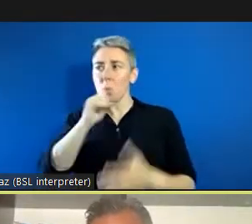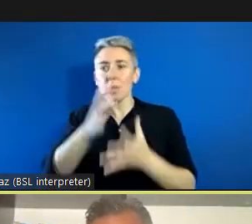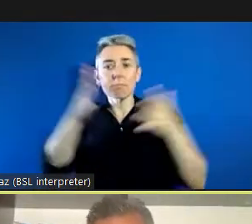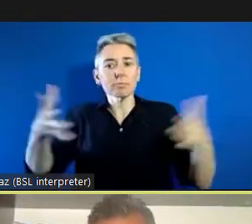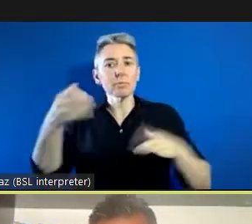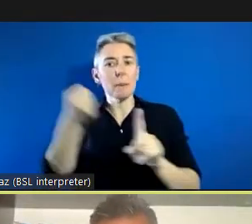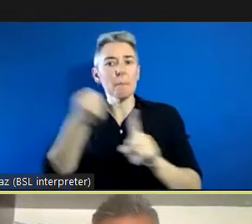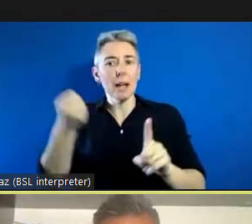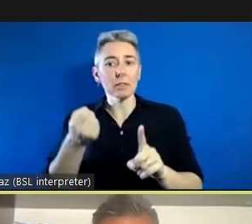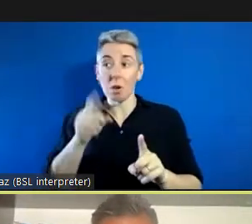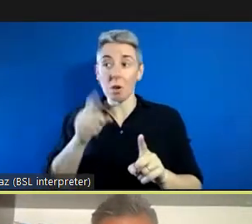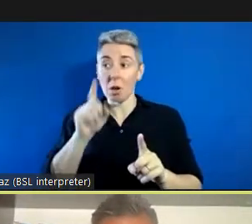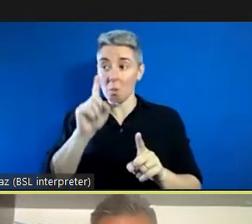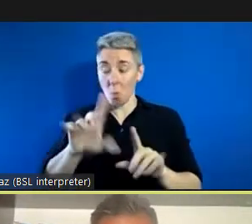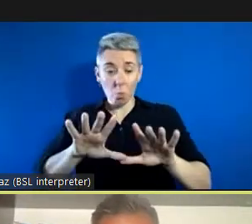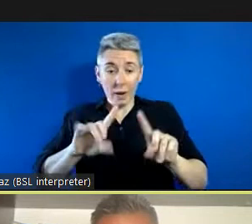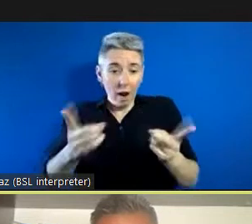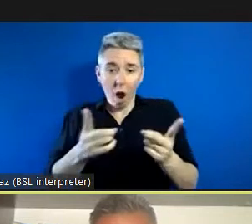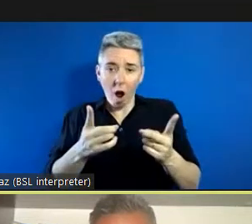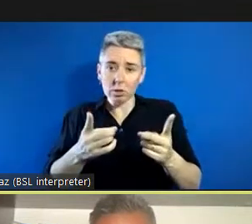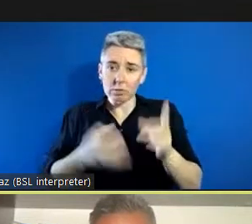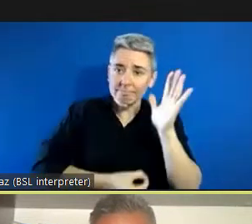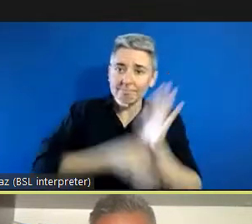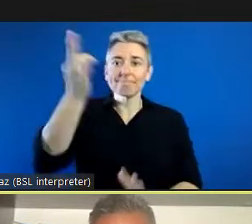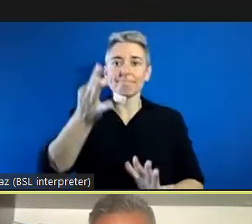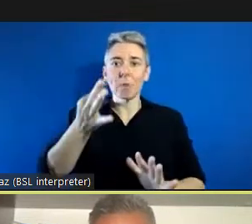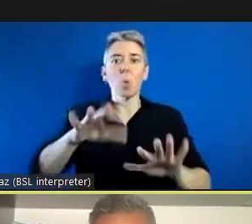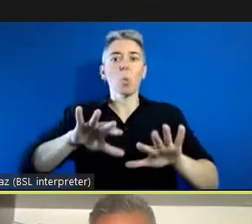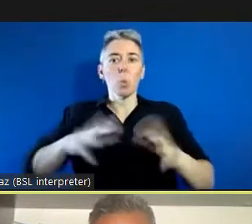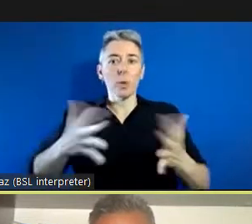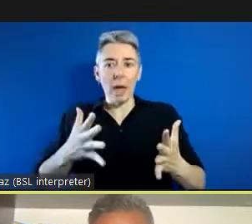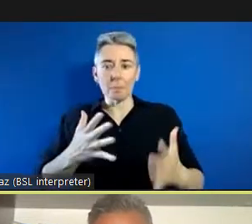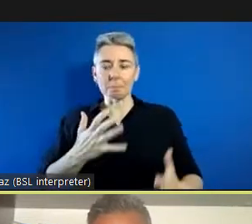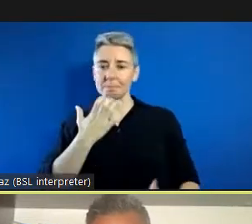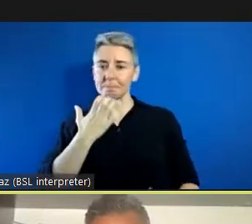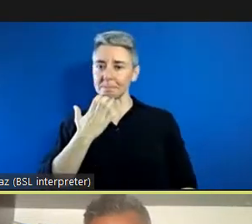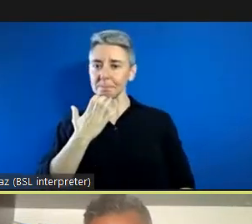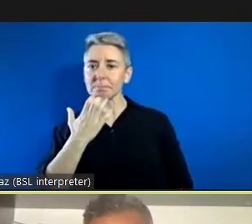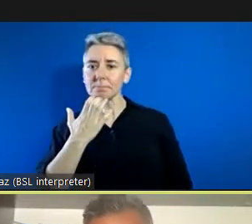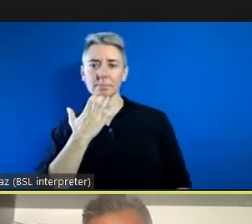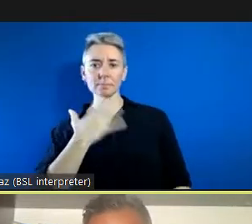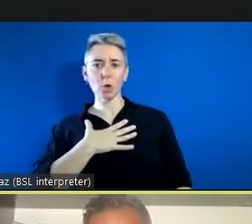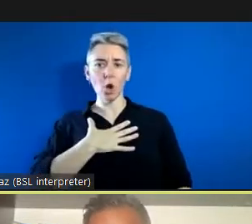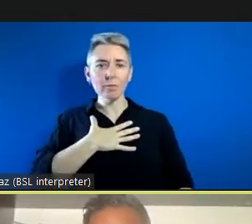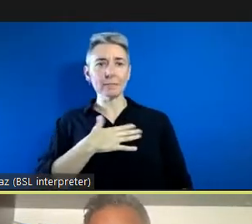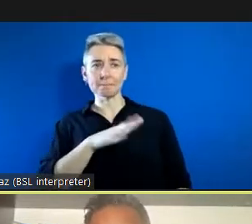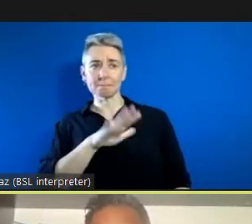a good place unless we have people feeling a sense of courage to ask questions, especially